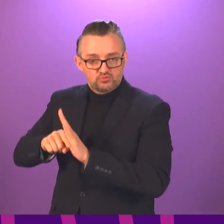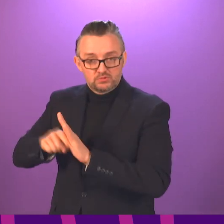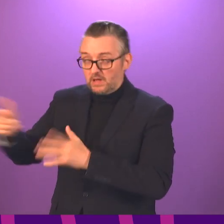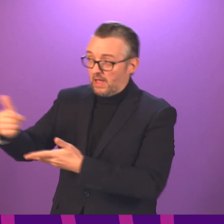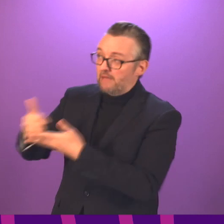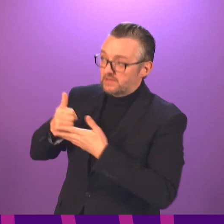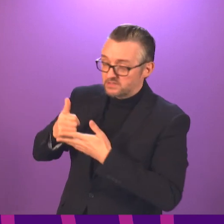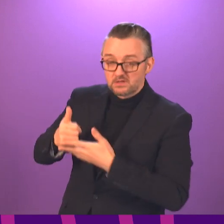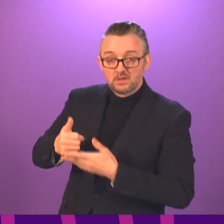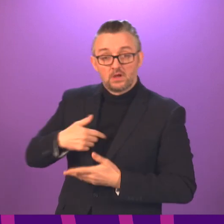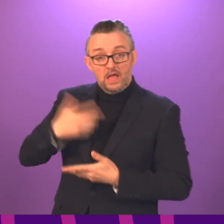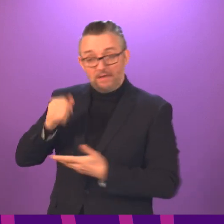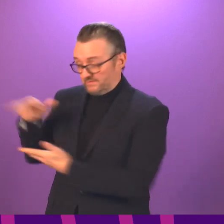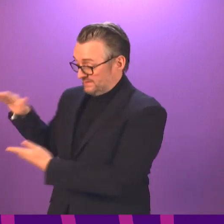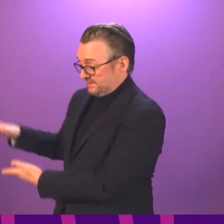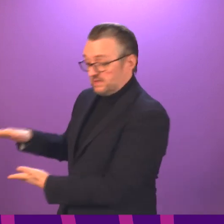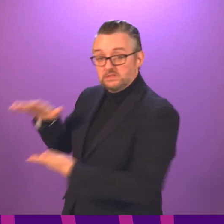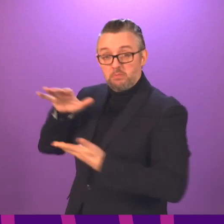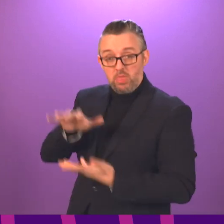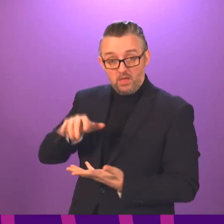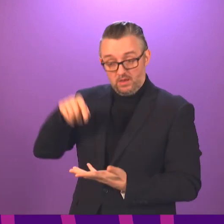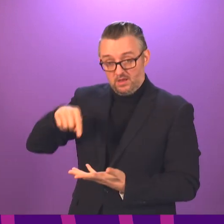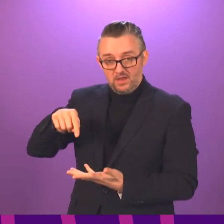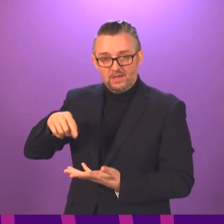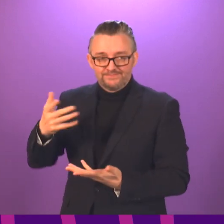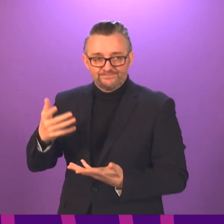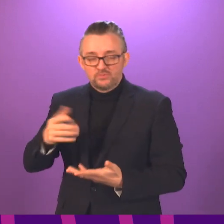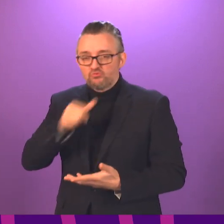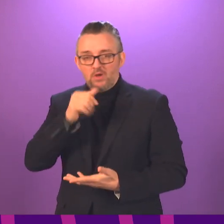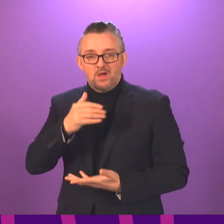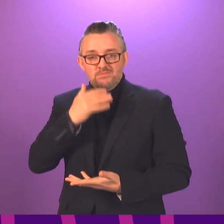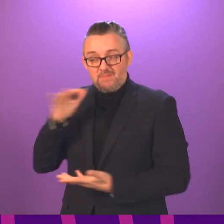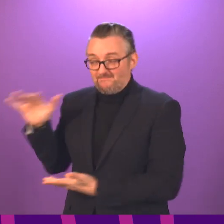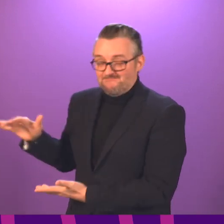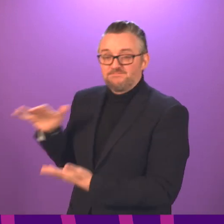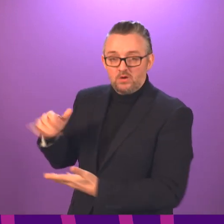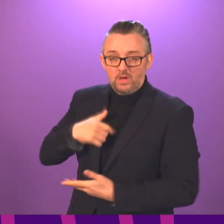of the vaccine are still constrained to some extent, we have to make choices about who